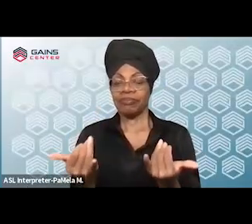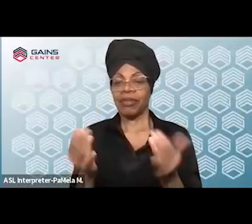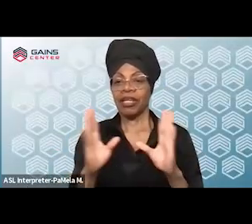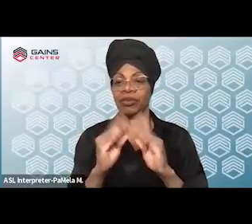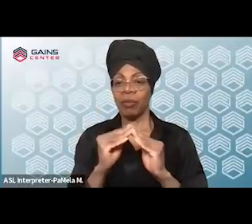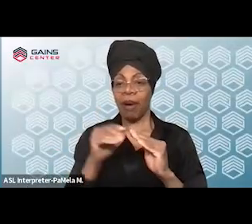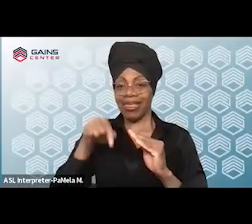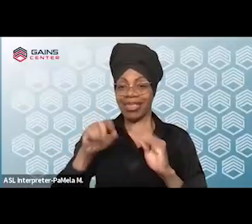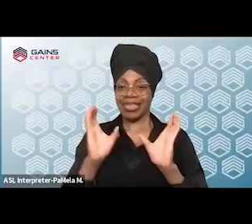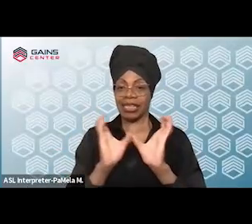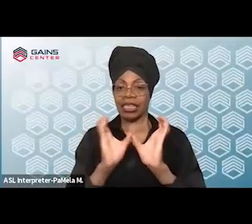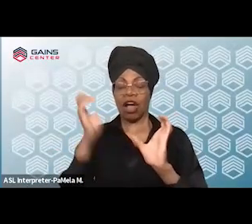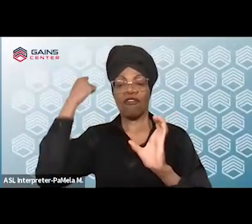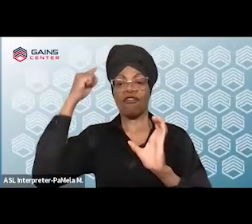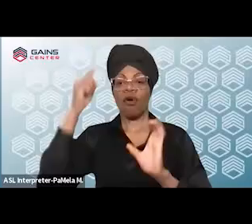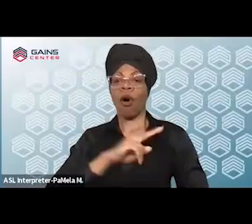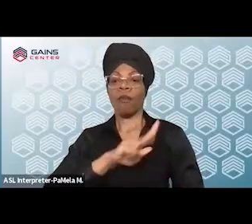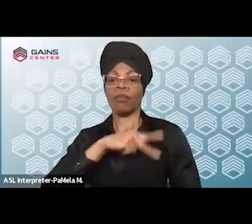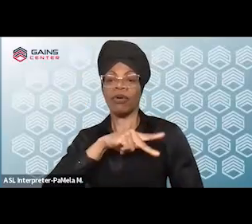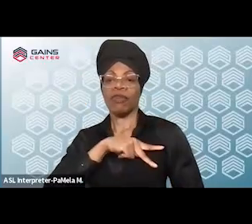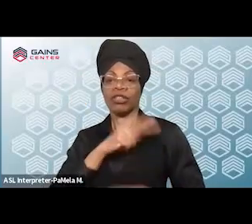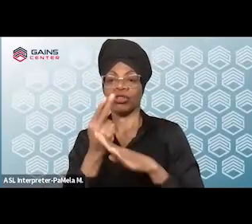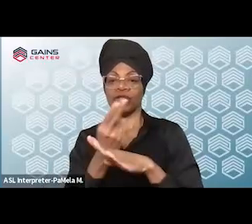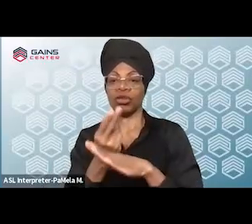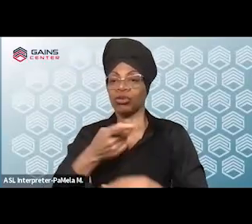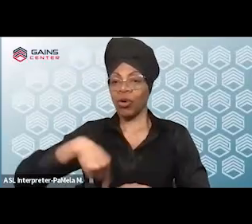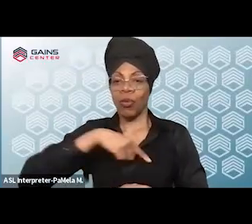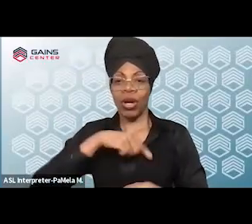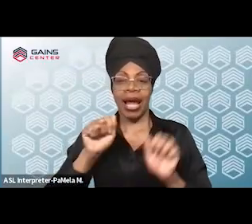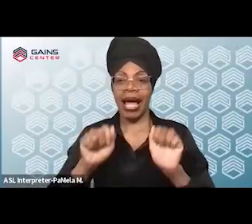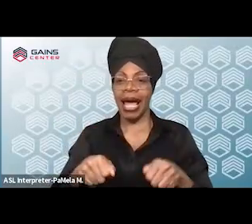is for personal portfolio use. We're not able to issue CEU credits.